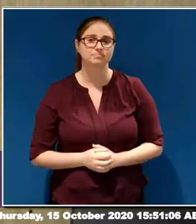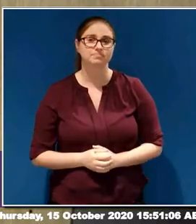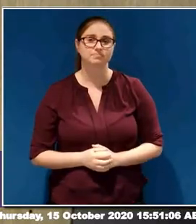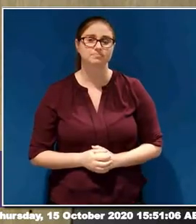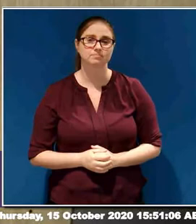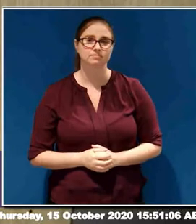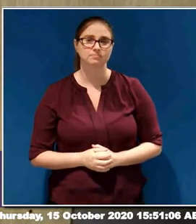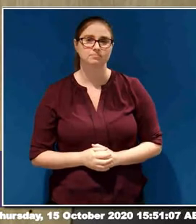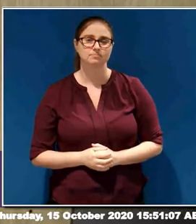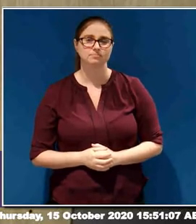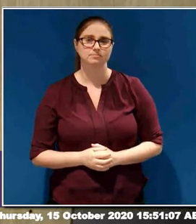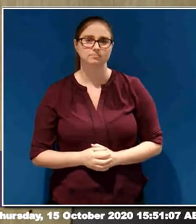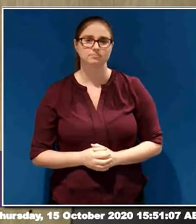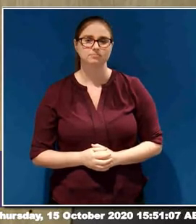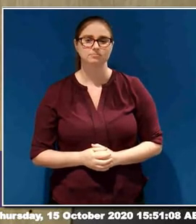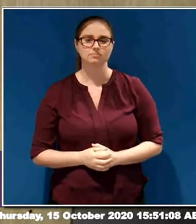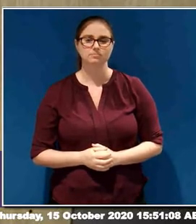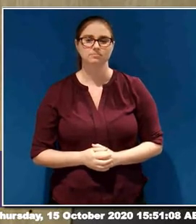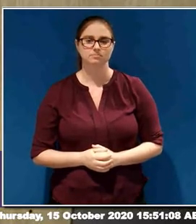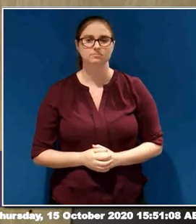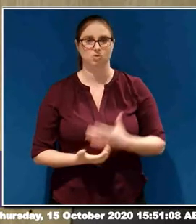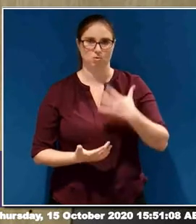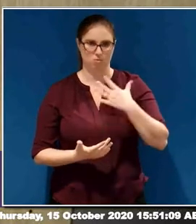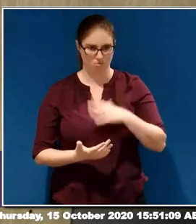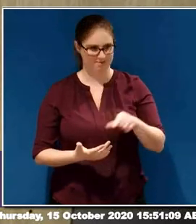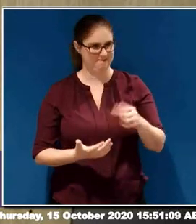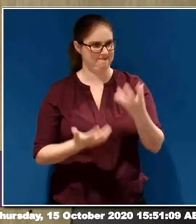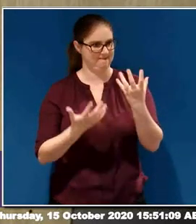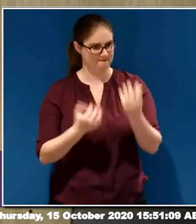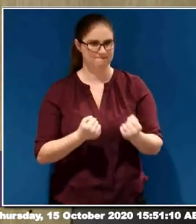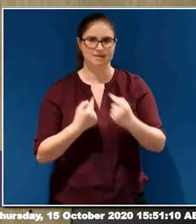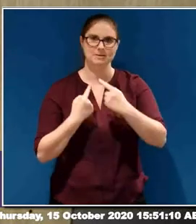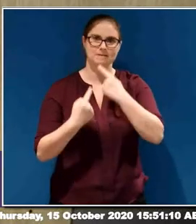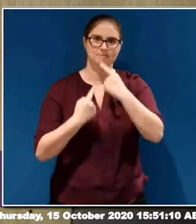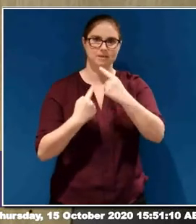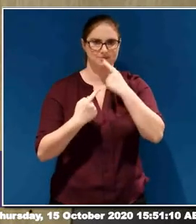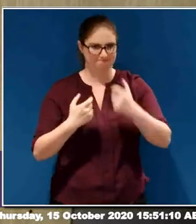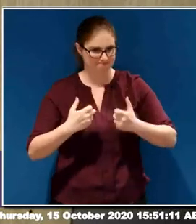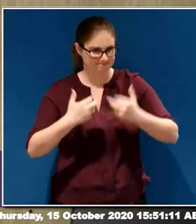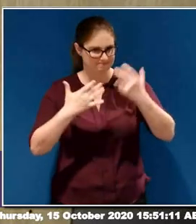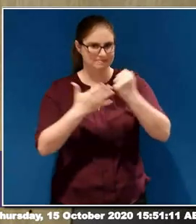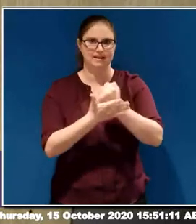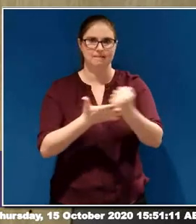a database that's publicly available like the Office of Special Education